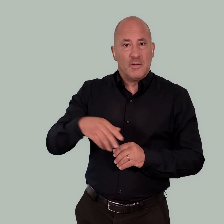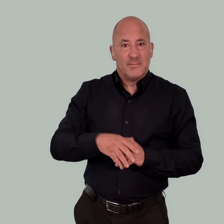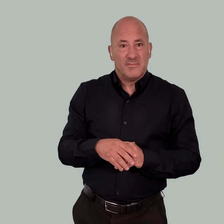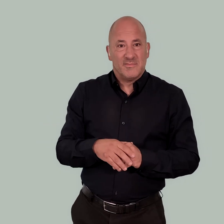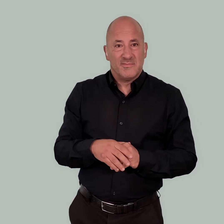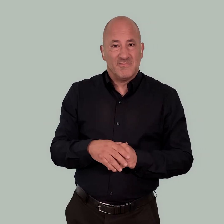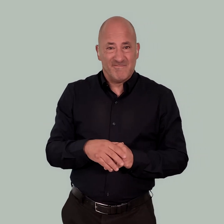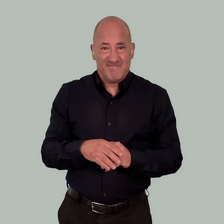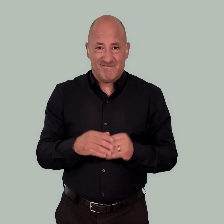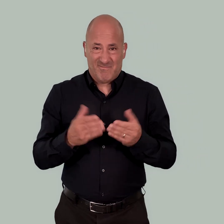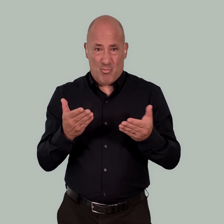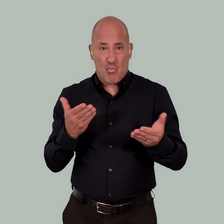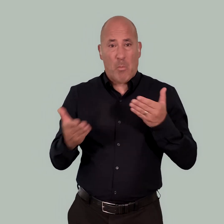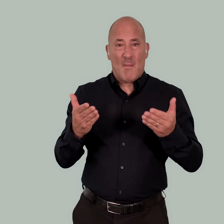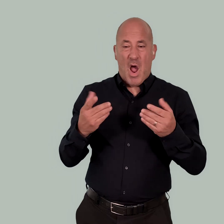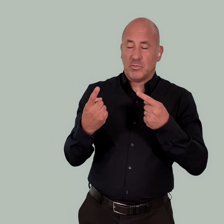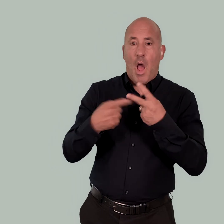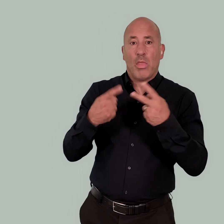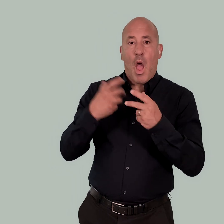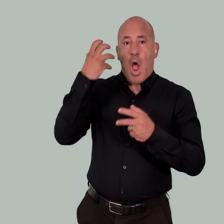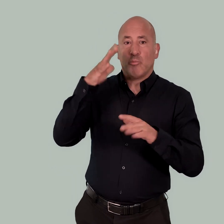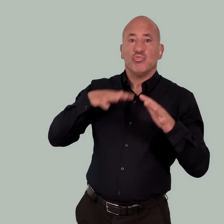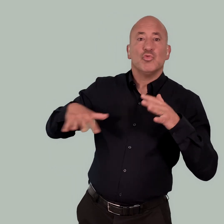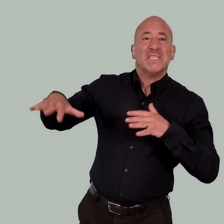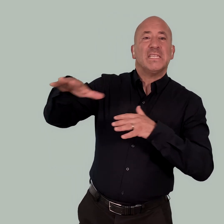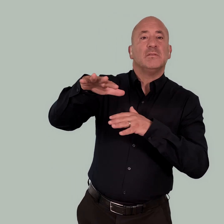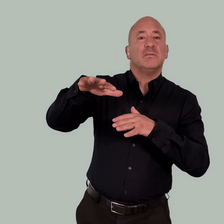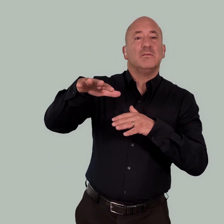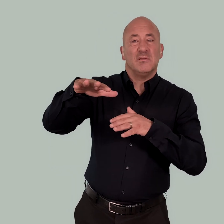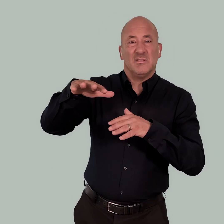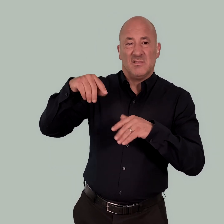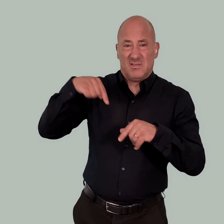Our NEET rate has deteriorated in comparison